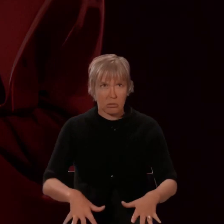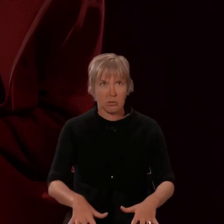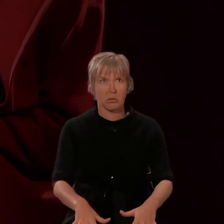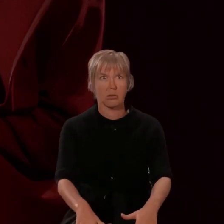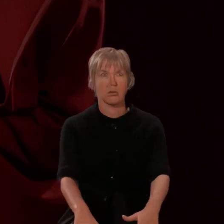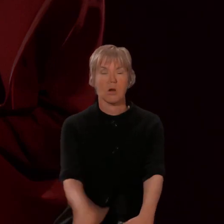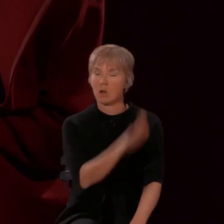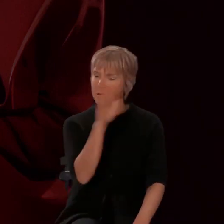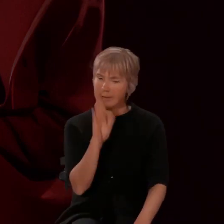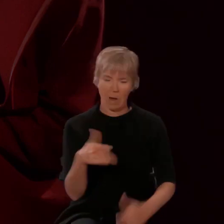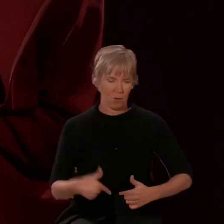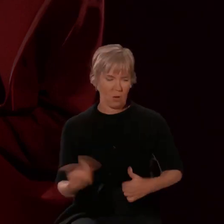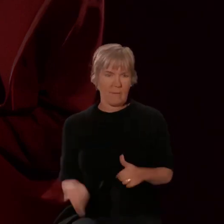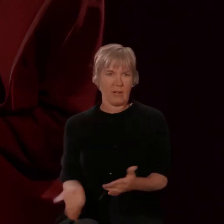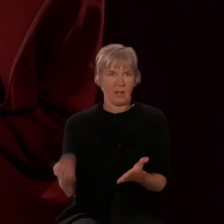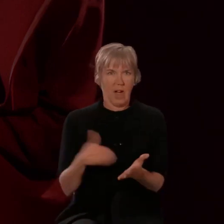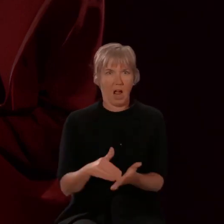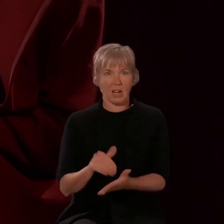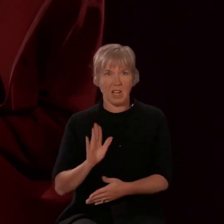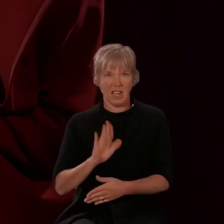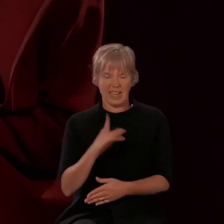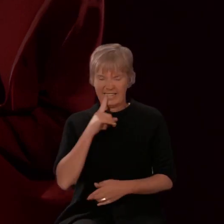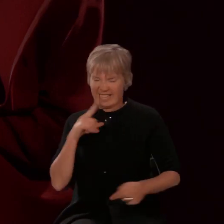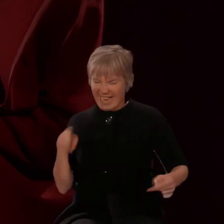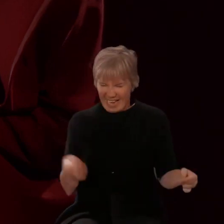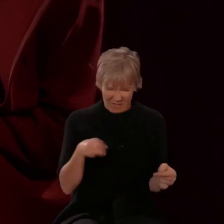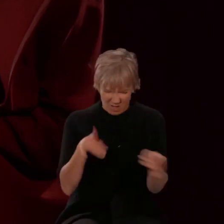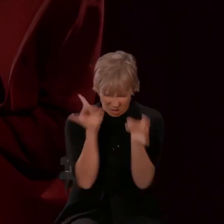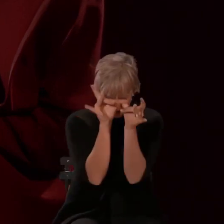He is evil's foul embodiment with laughter on his breath.